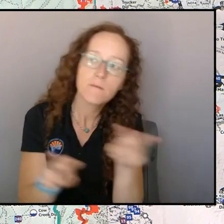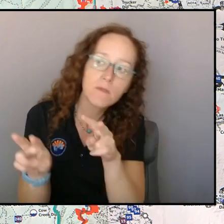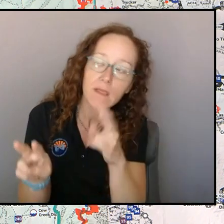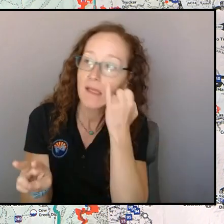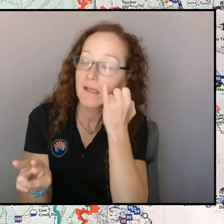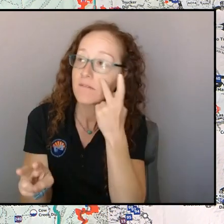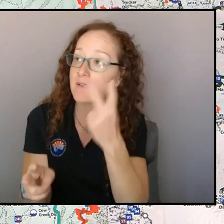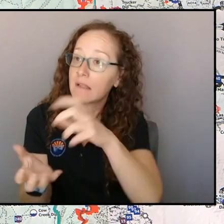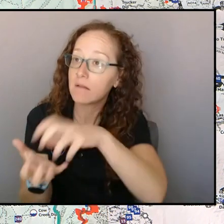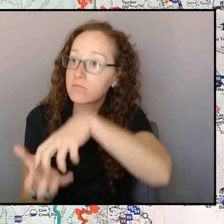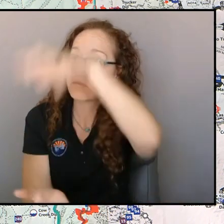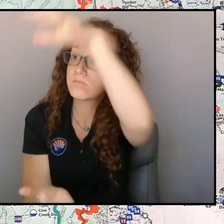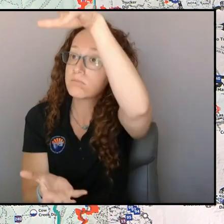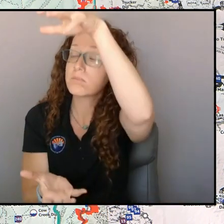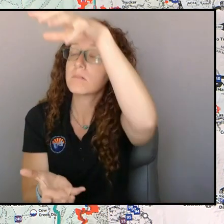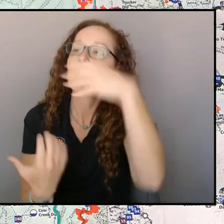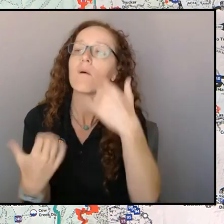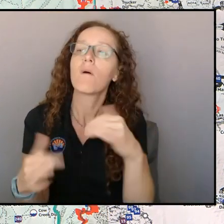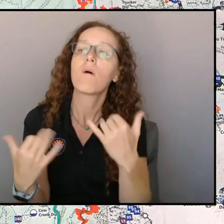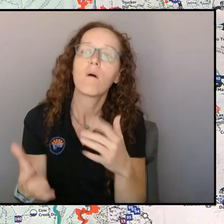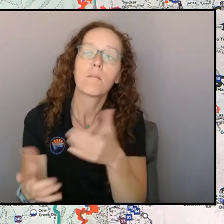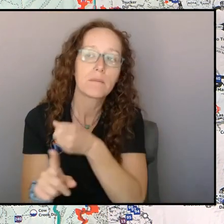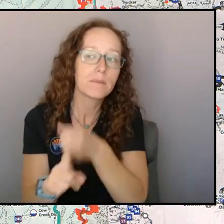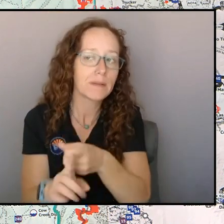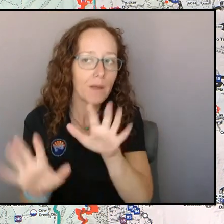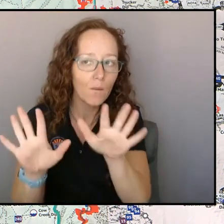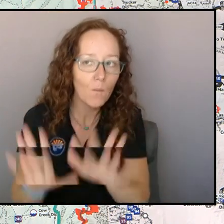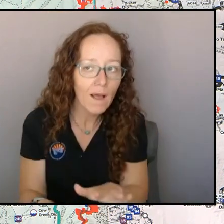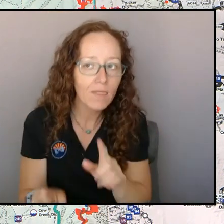weather and subsequent changes in fire behavior due to that